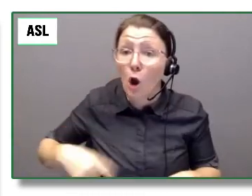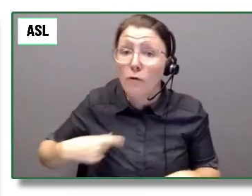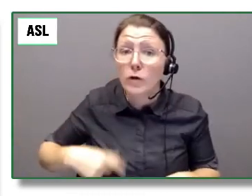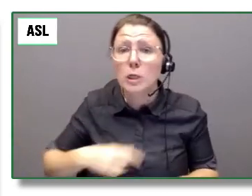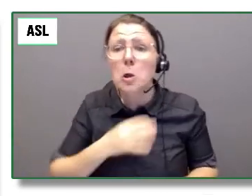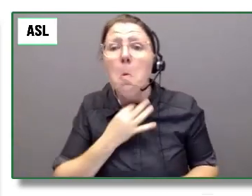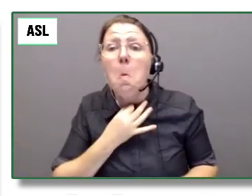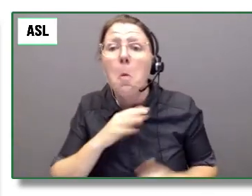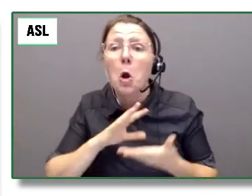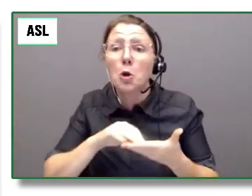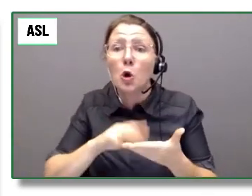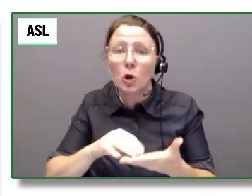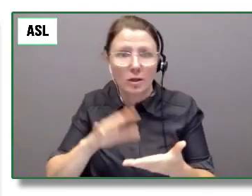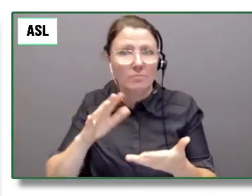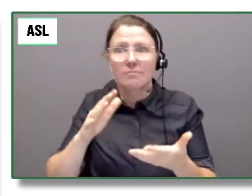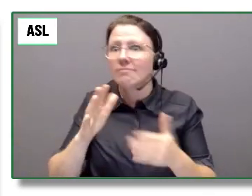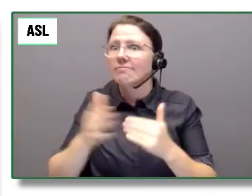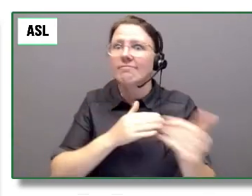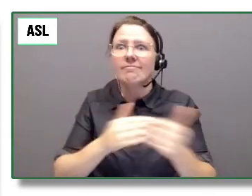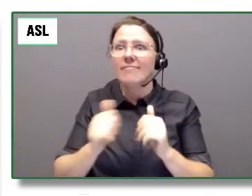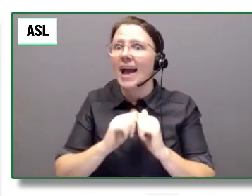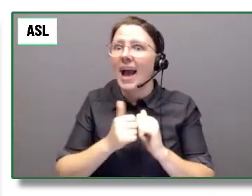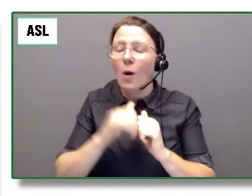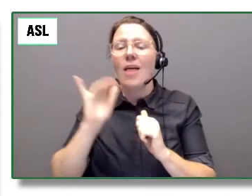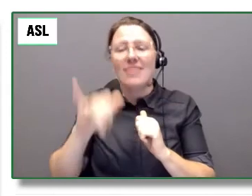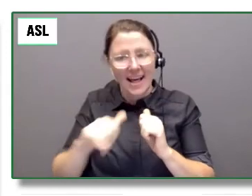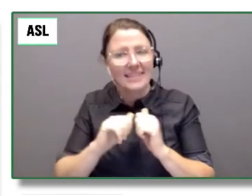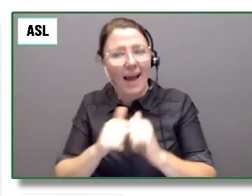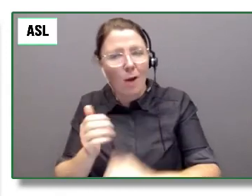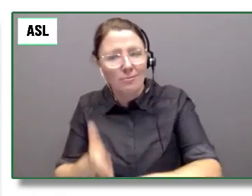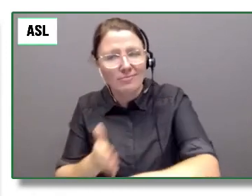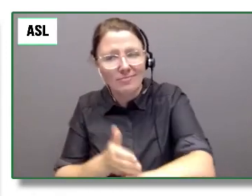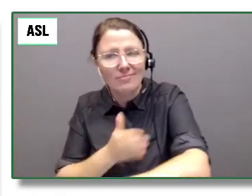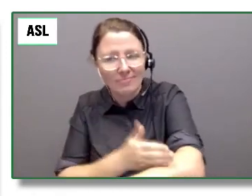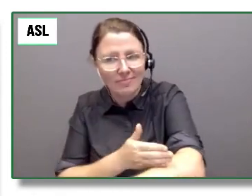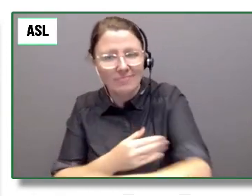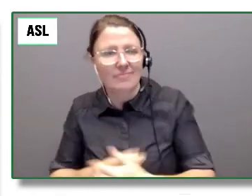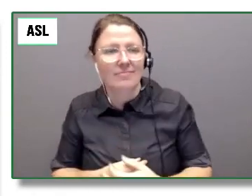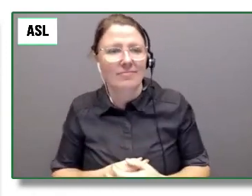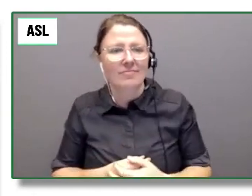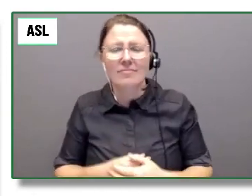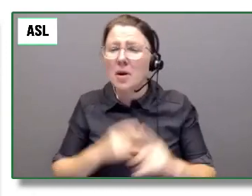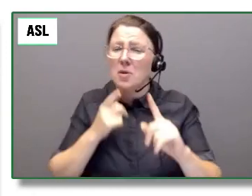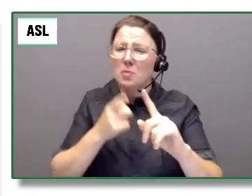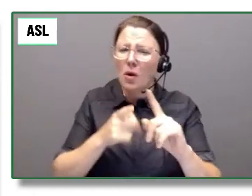It's not about identifying people for their specific needs. It's about creating